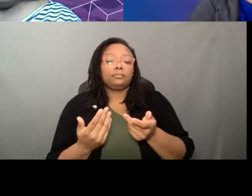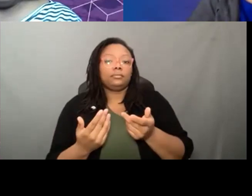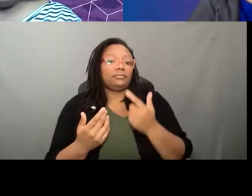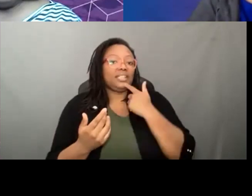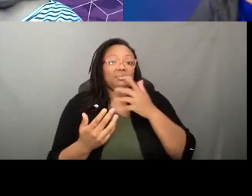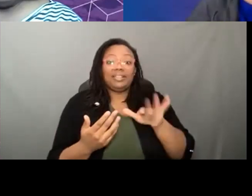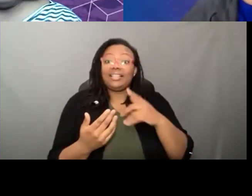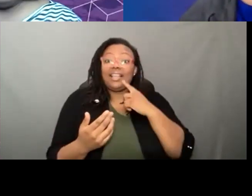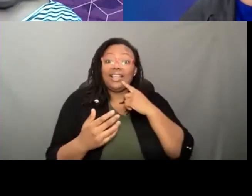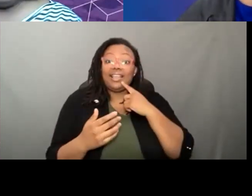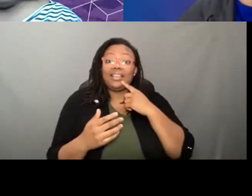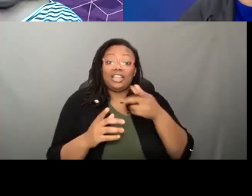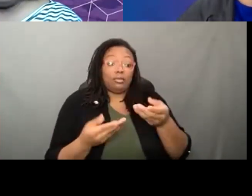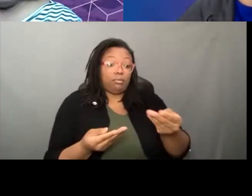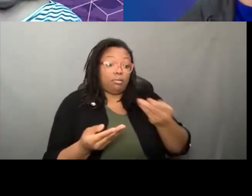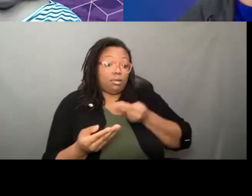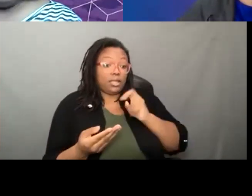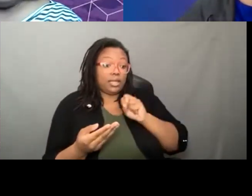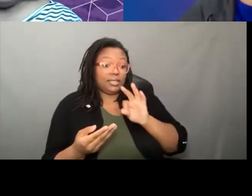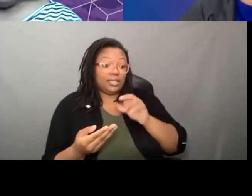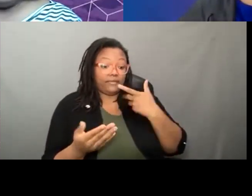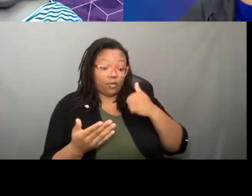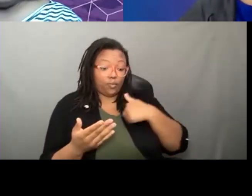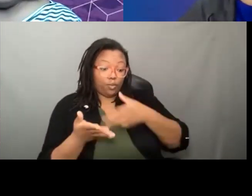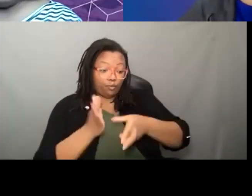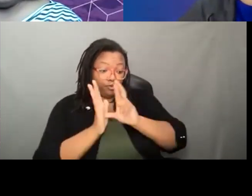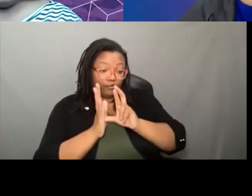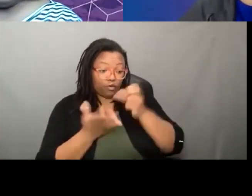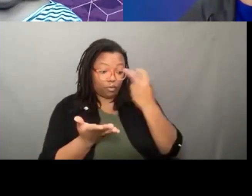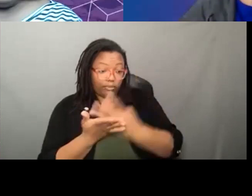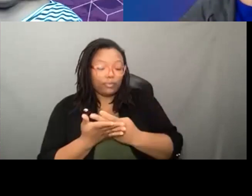They come into the NSF. The NSF reviews them and approves them.